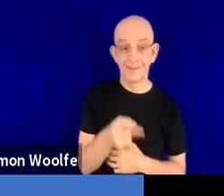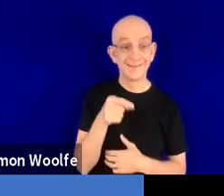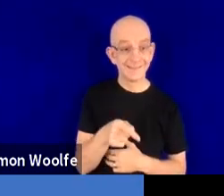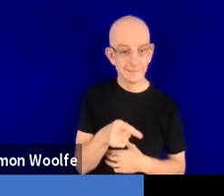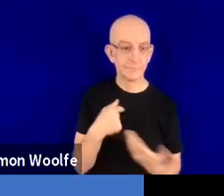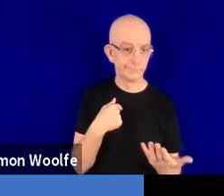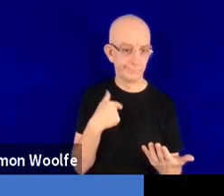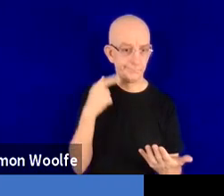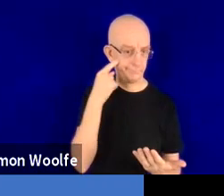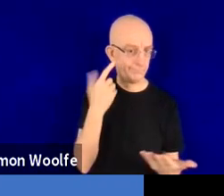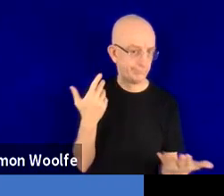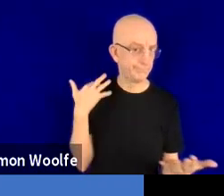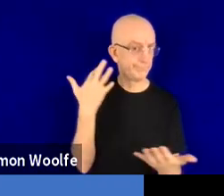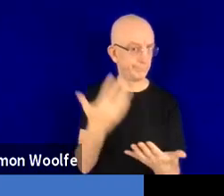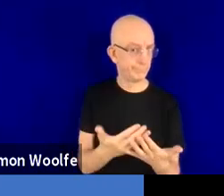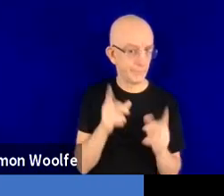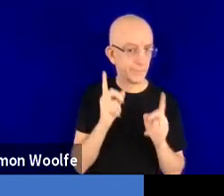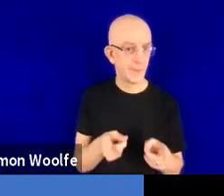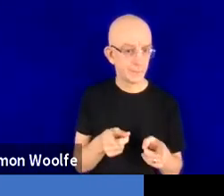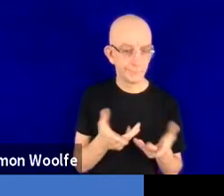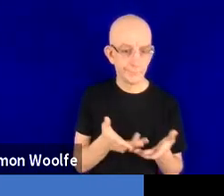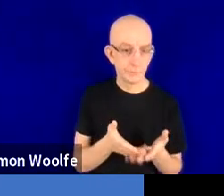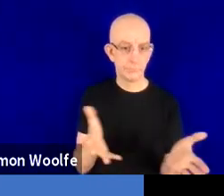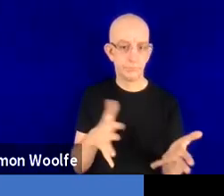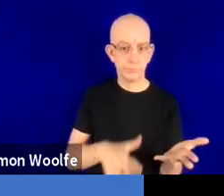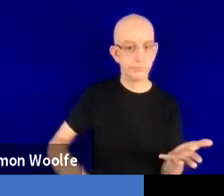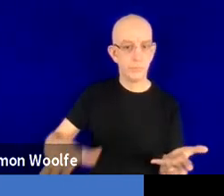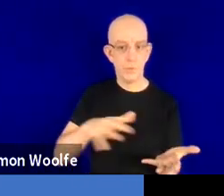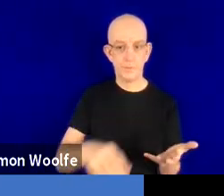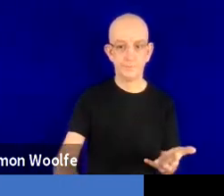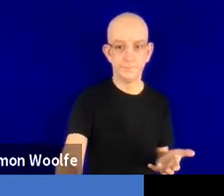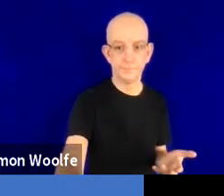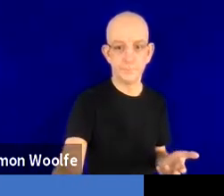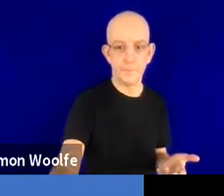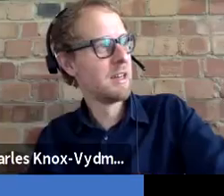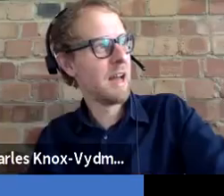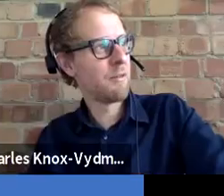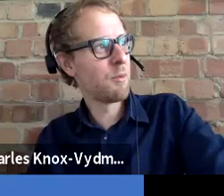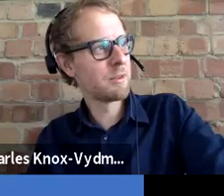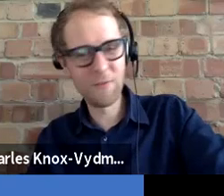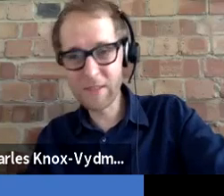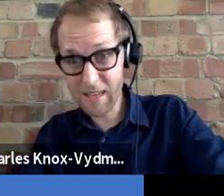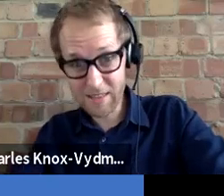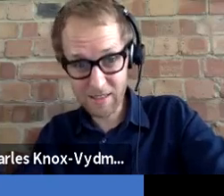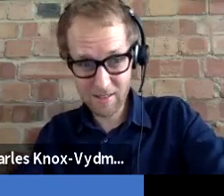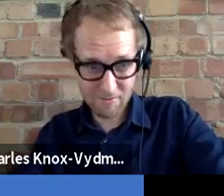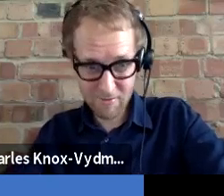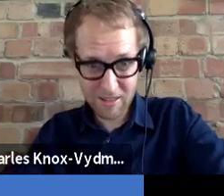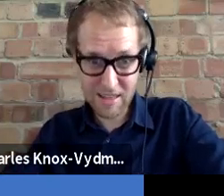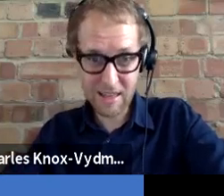I mentioned the issues of adequacy both before and during the crisis, and I think again this points the issue to have a more sophisticated understanding